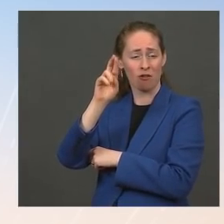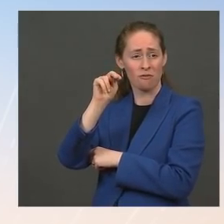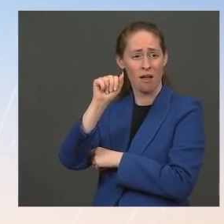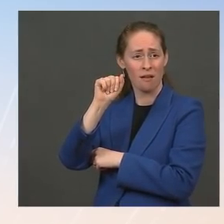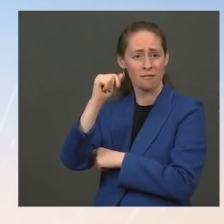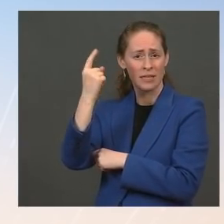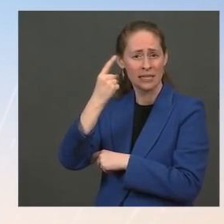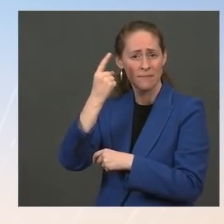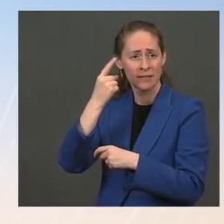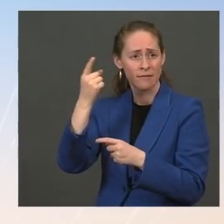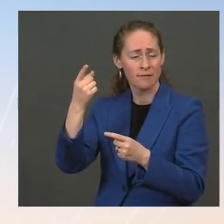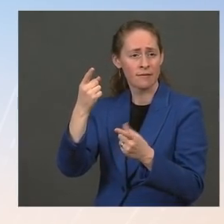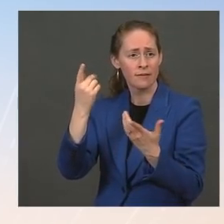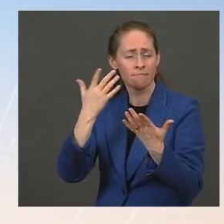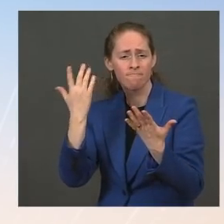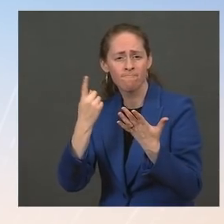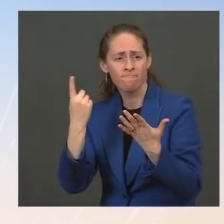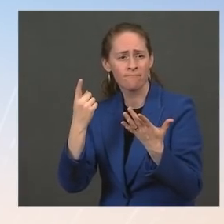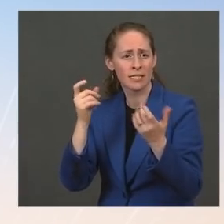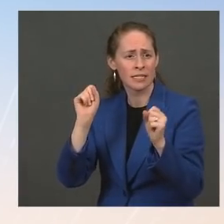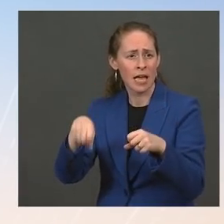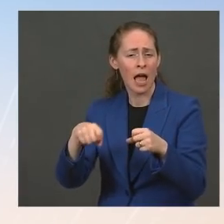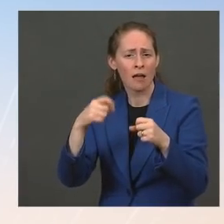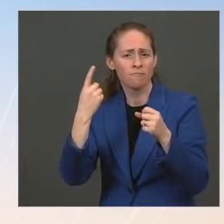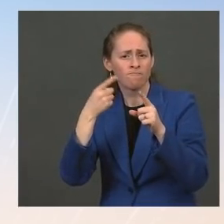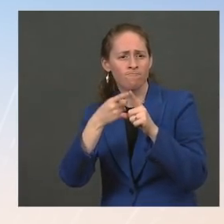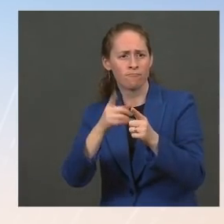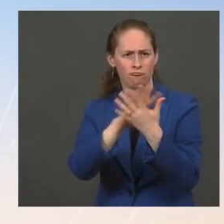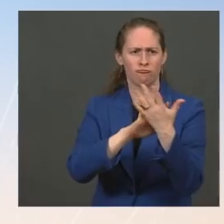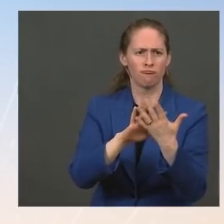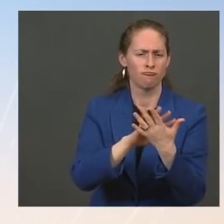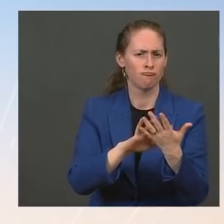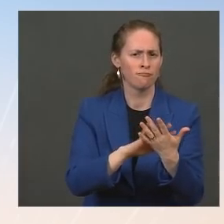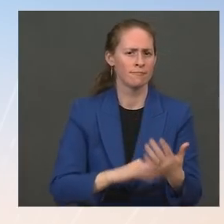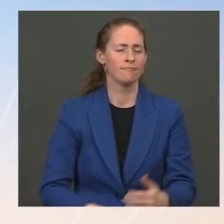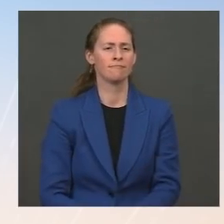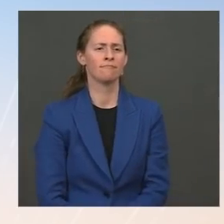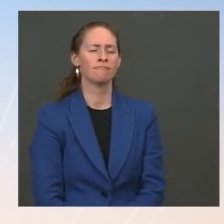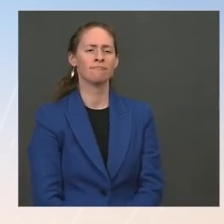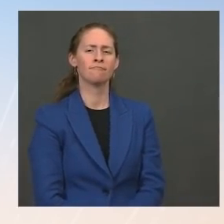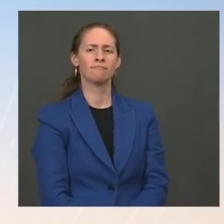we've pressed, in the past, for any pharmaceutical company